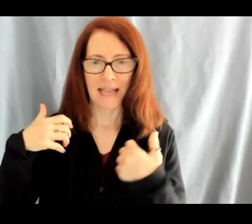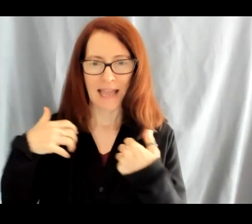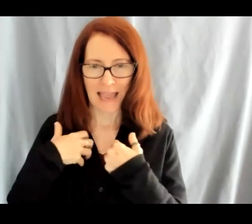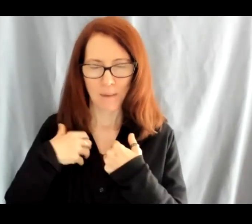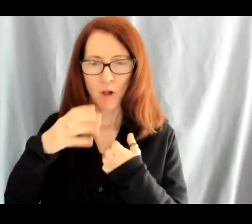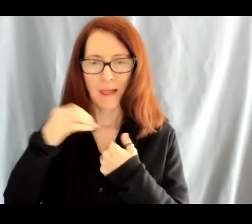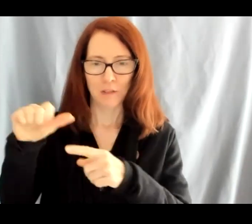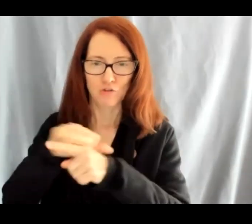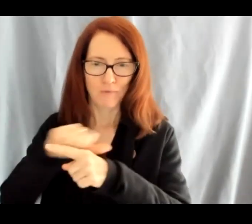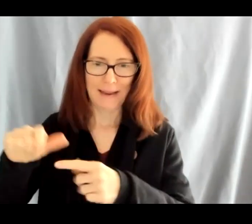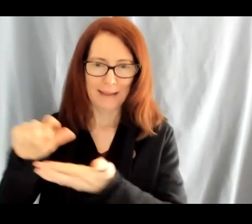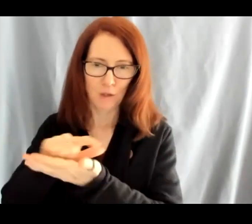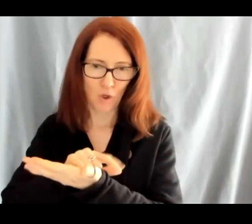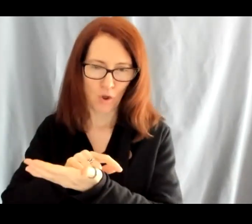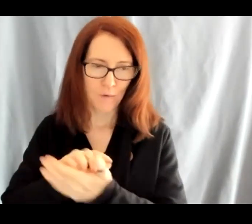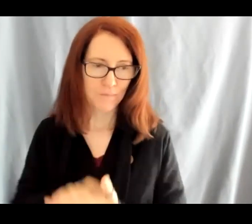this question is about how the Massachusetts